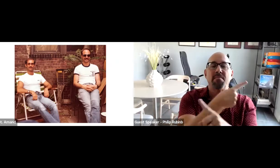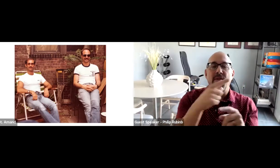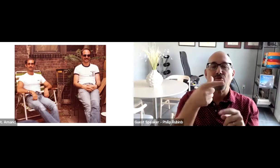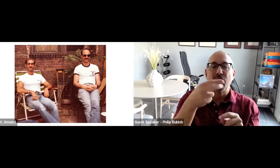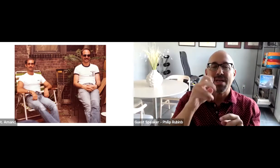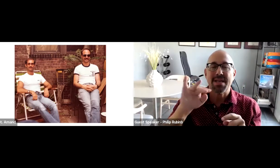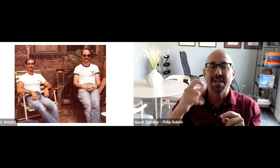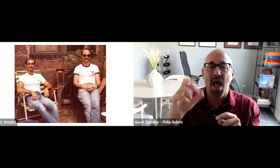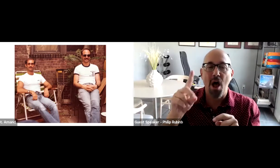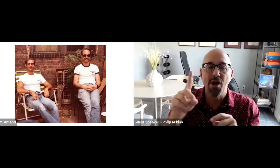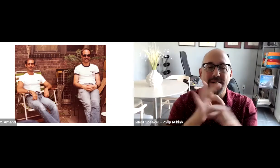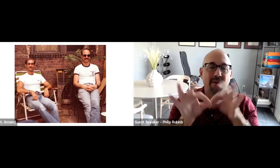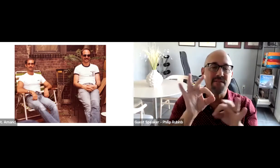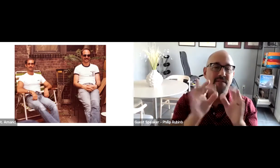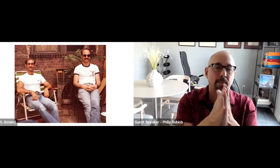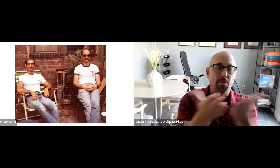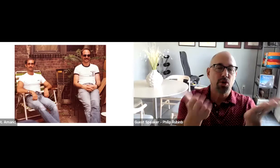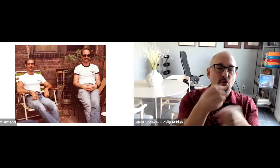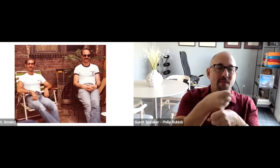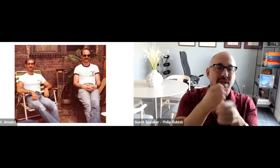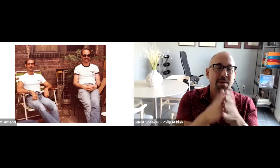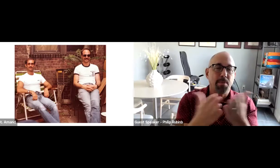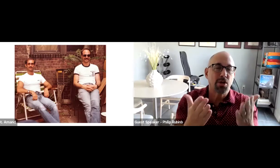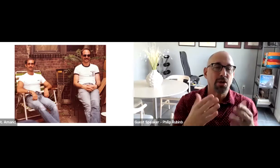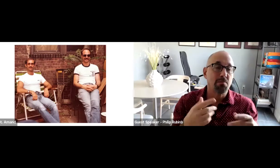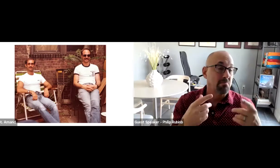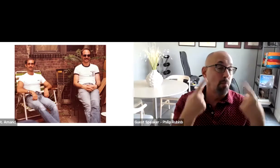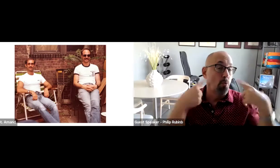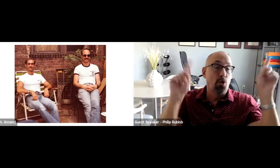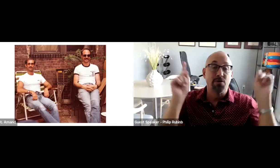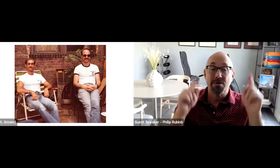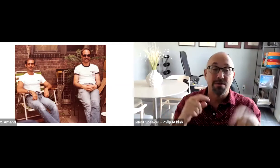and printing maps of guides for people in New York, so--